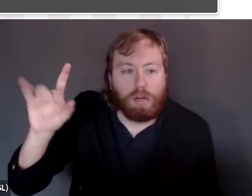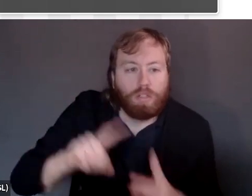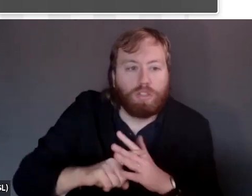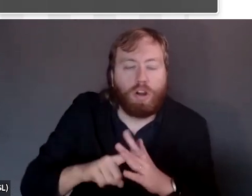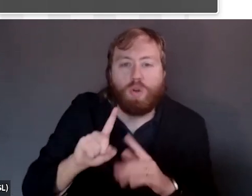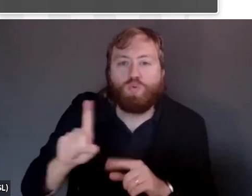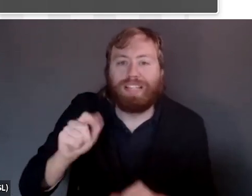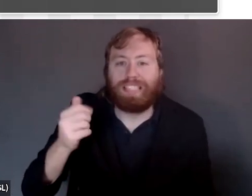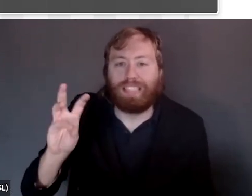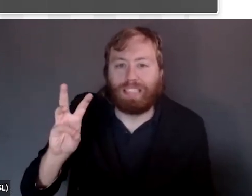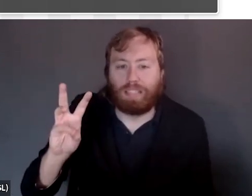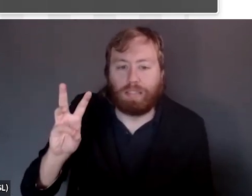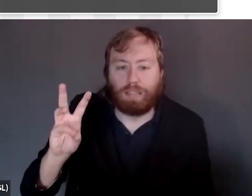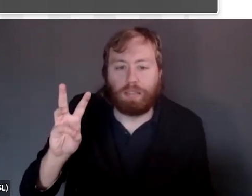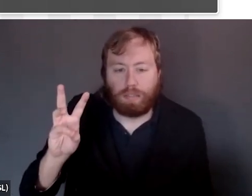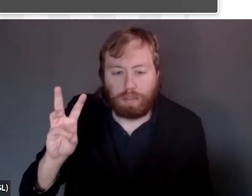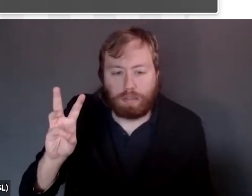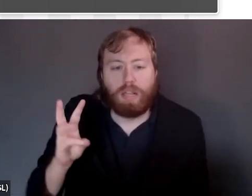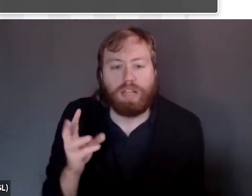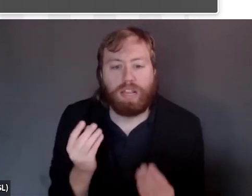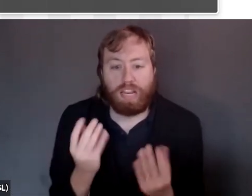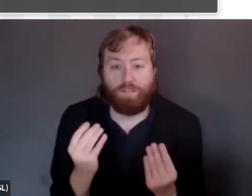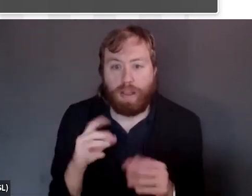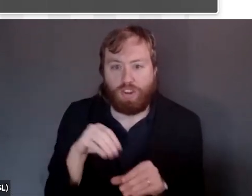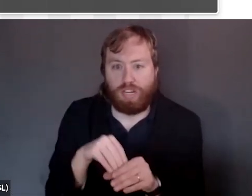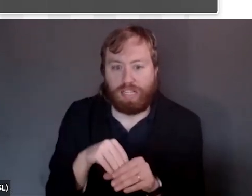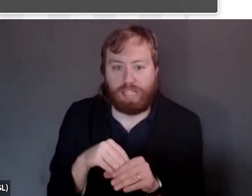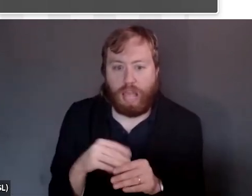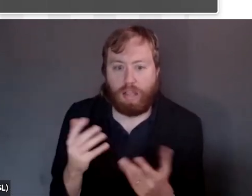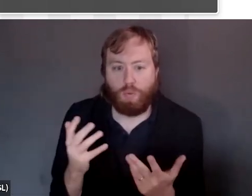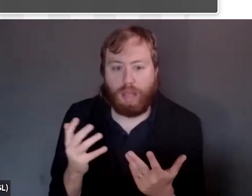and then where I am is column 9 of 15.